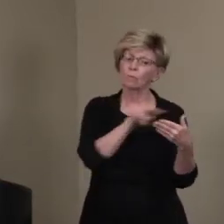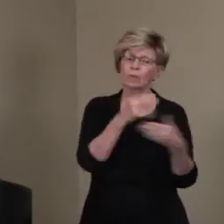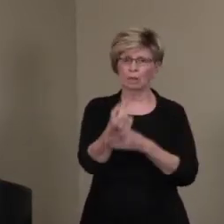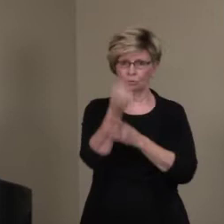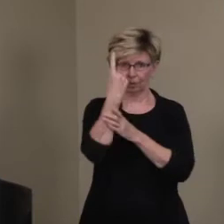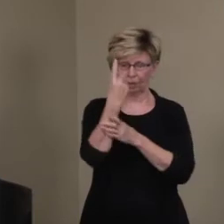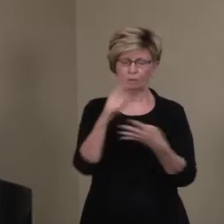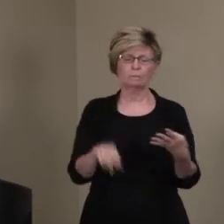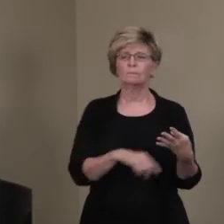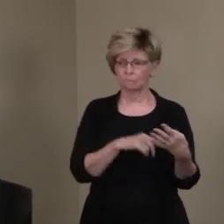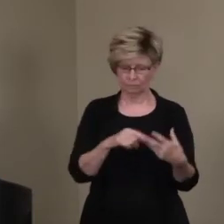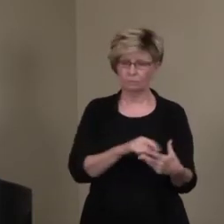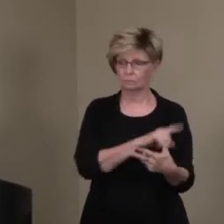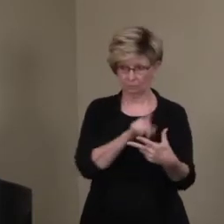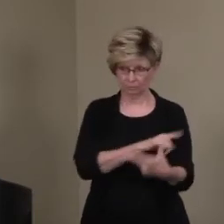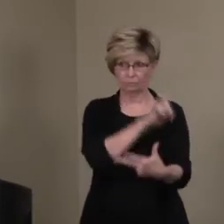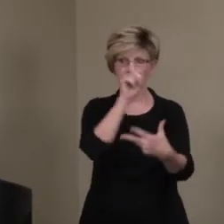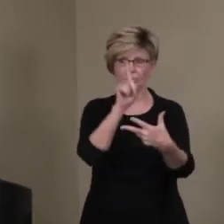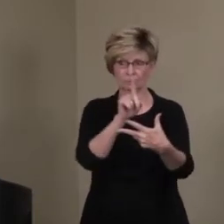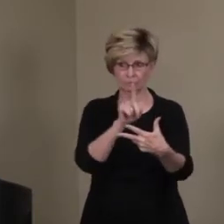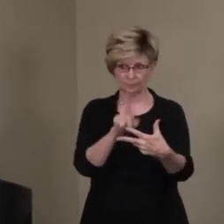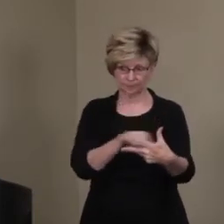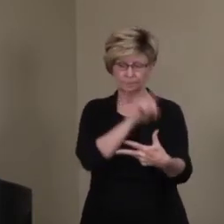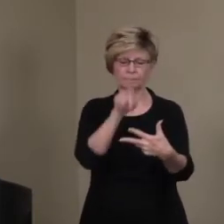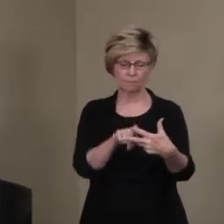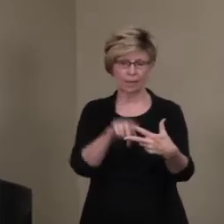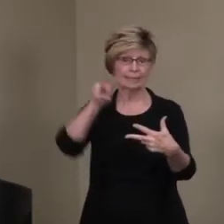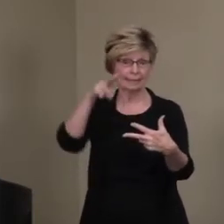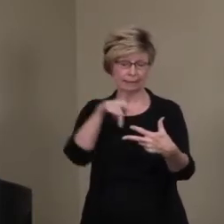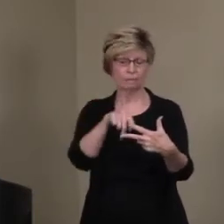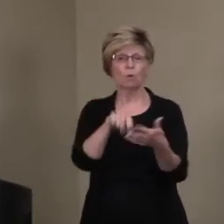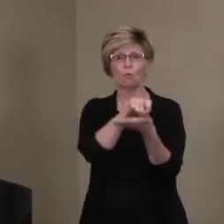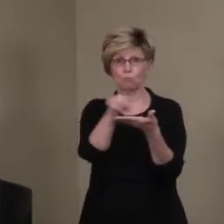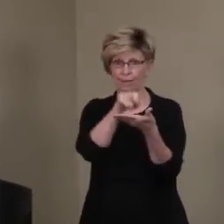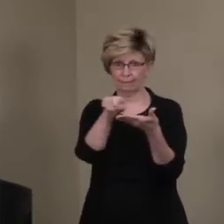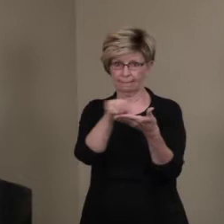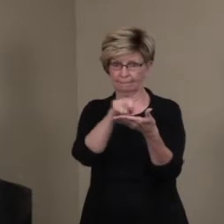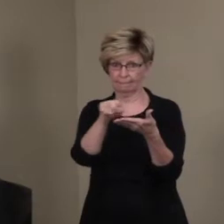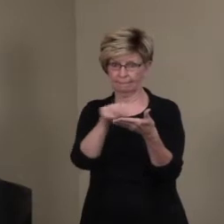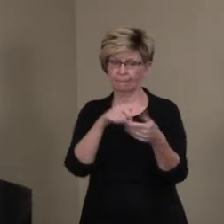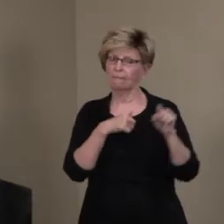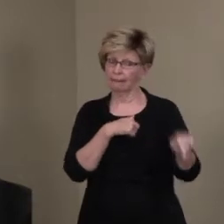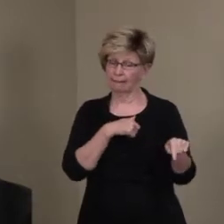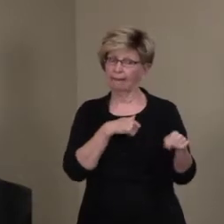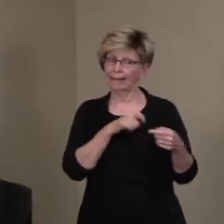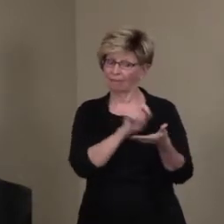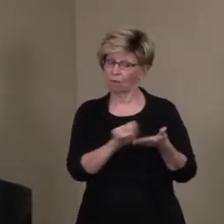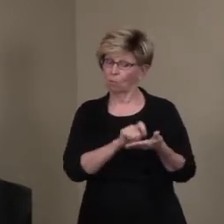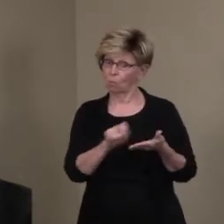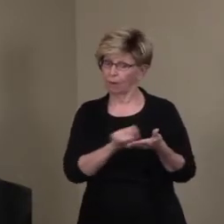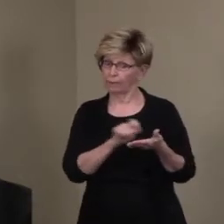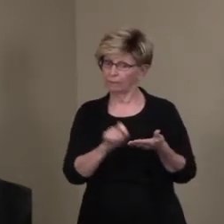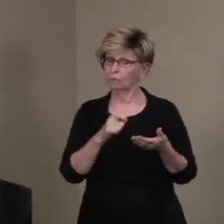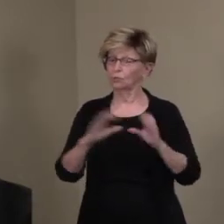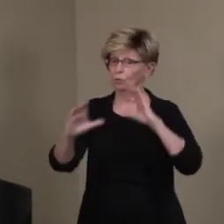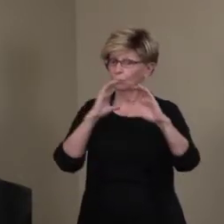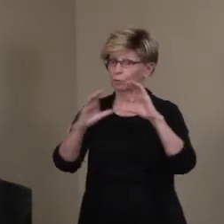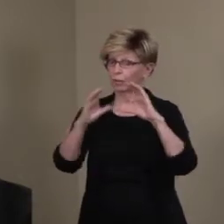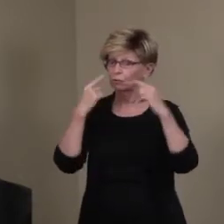so you'll need to measure their reading as well as your comprehension they'll